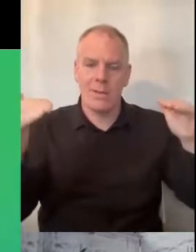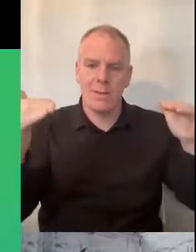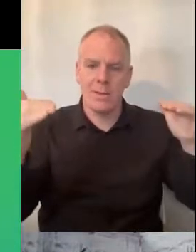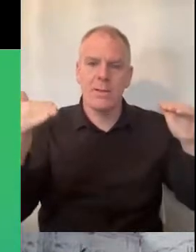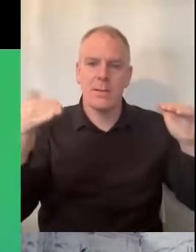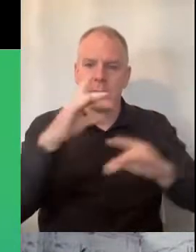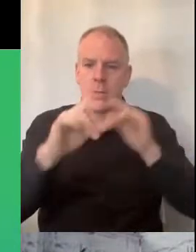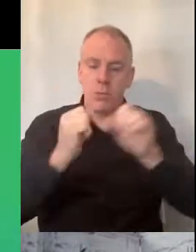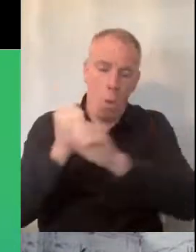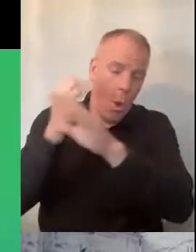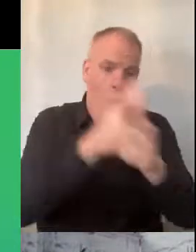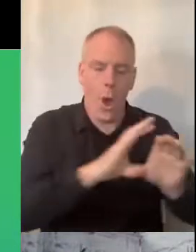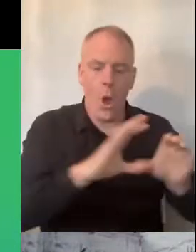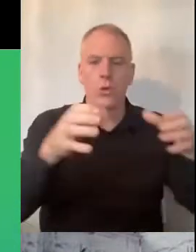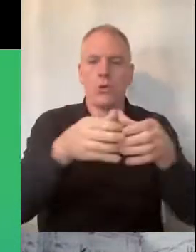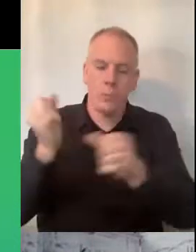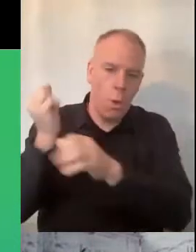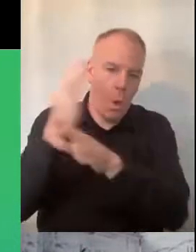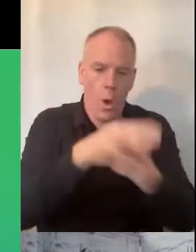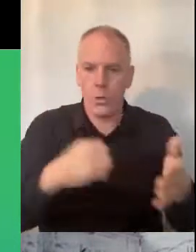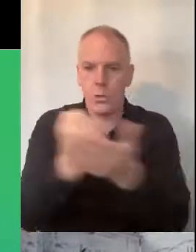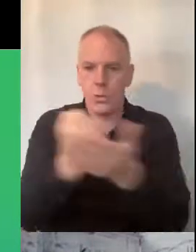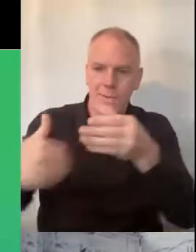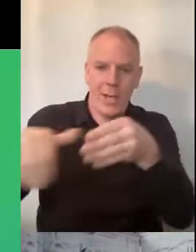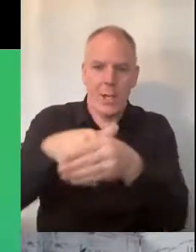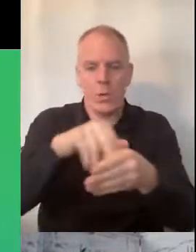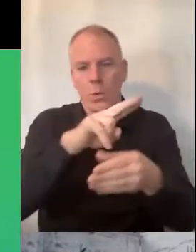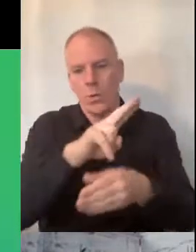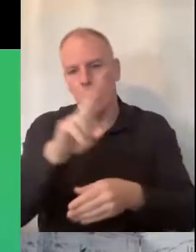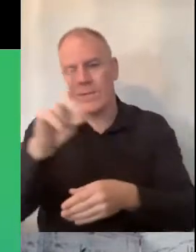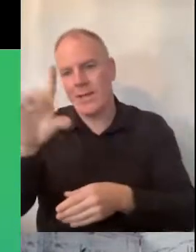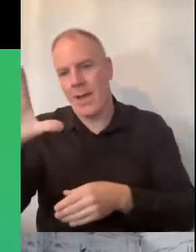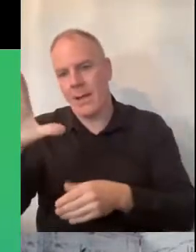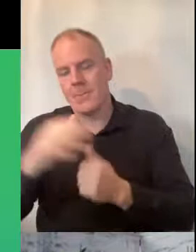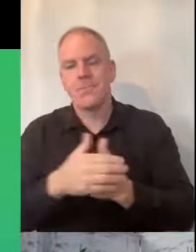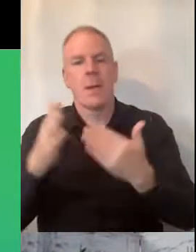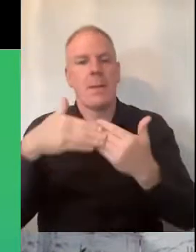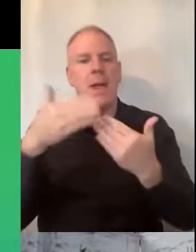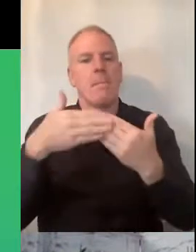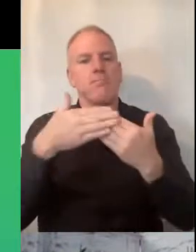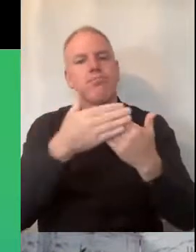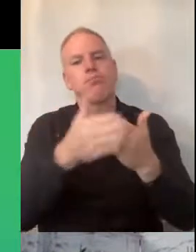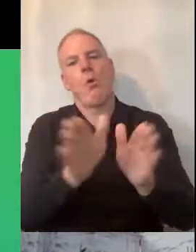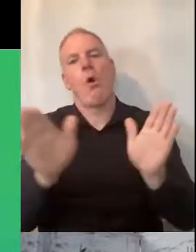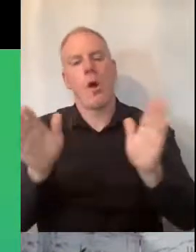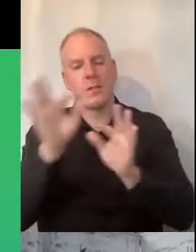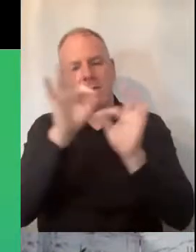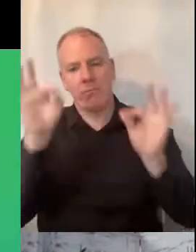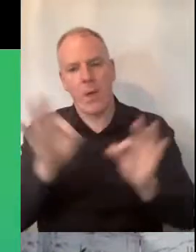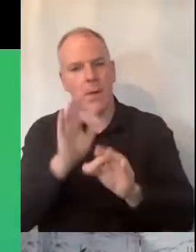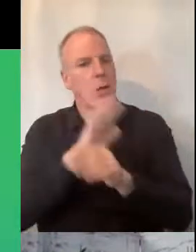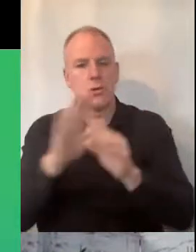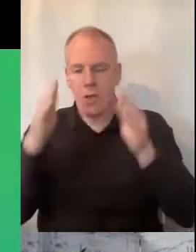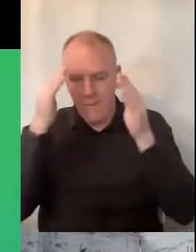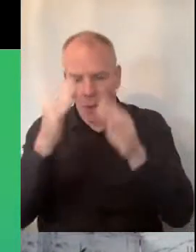and learners are included. They're widening the framework to not just put the focus on the learner and the educator,